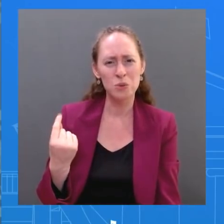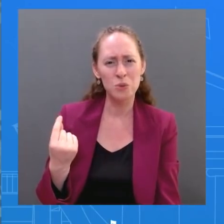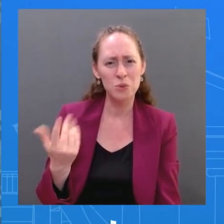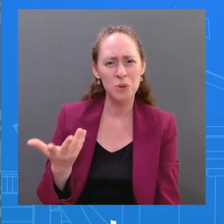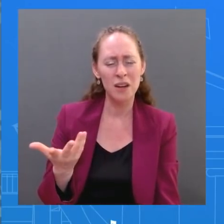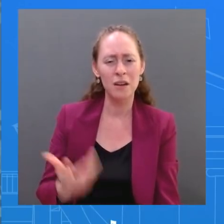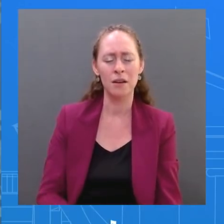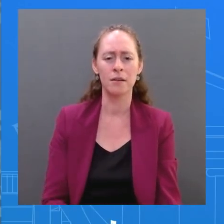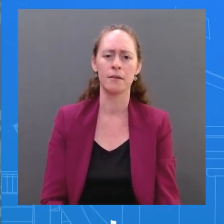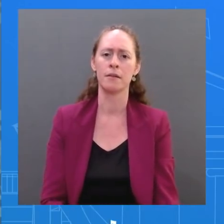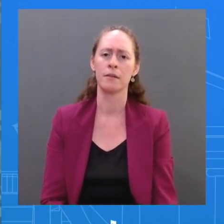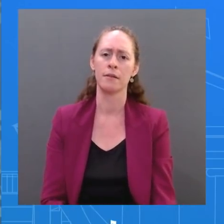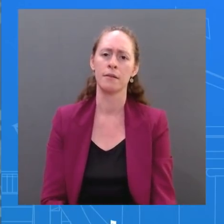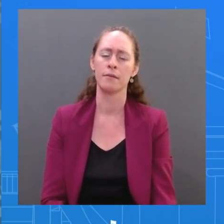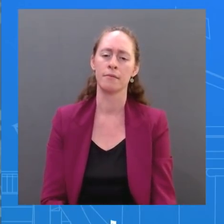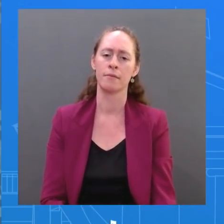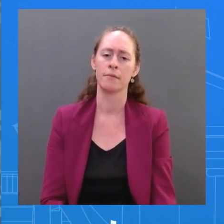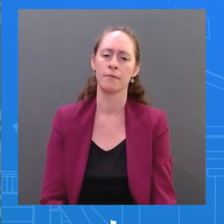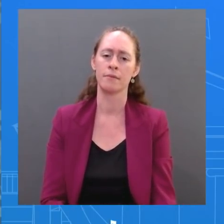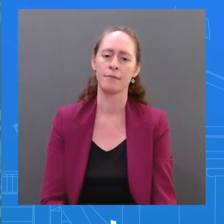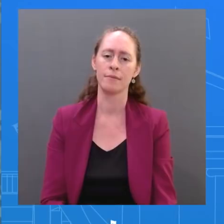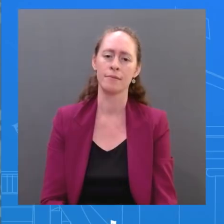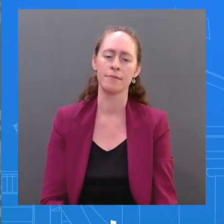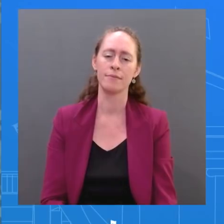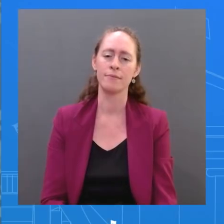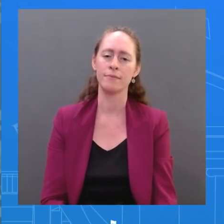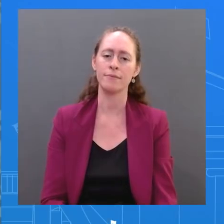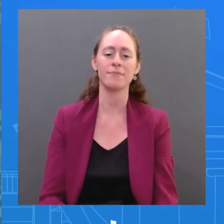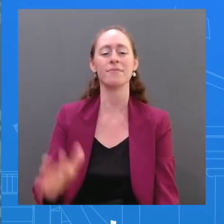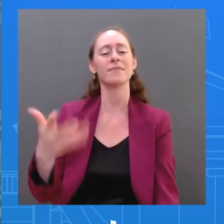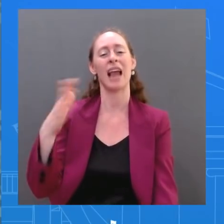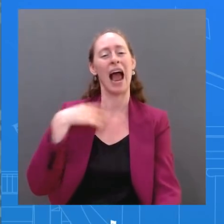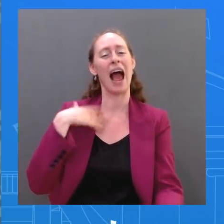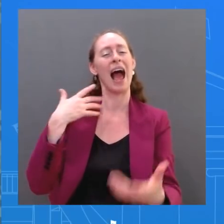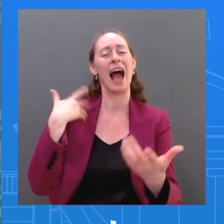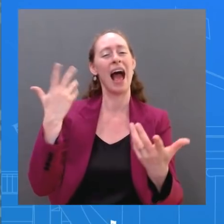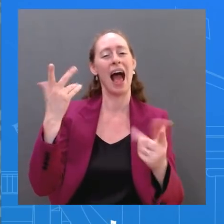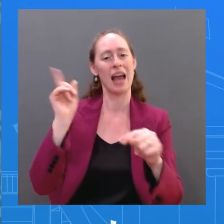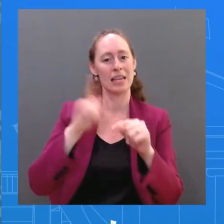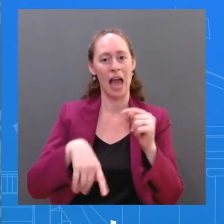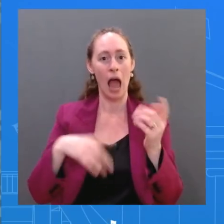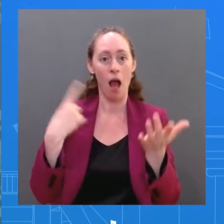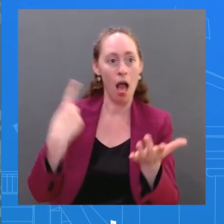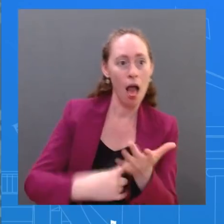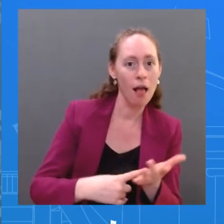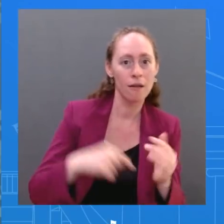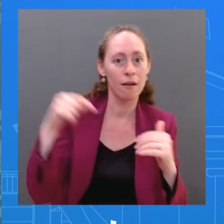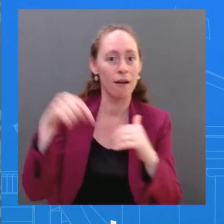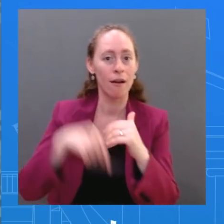he is going to do everything that he can to protect freedoms and rights for women and the American people.